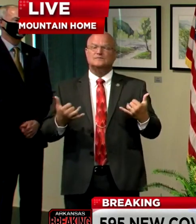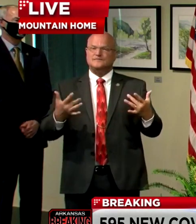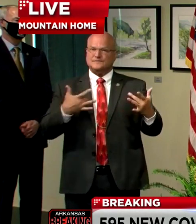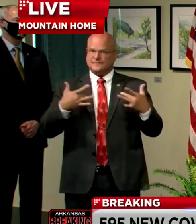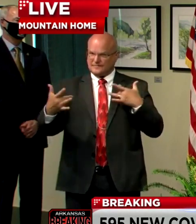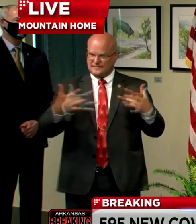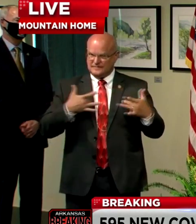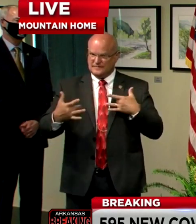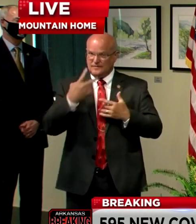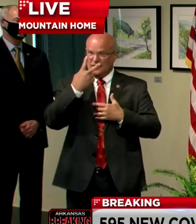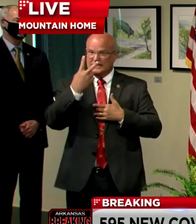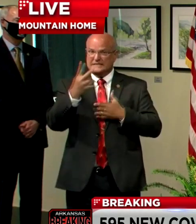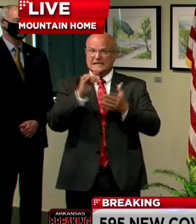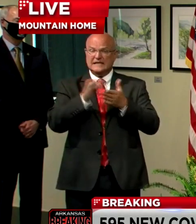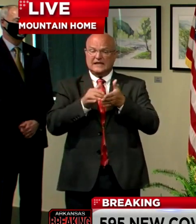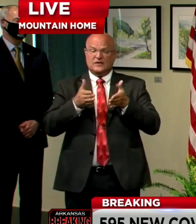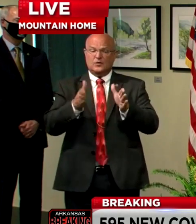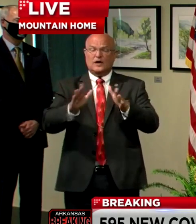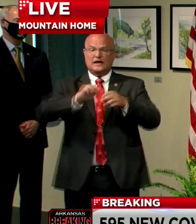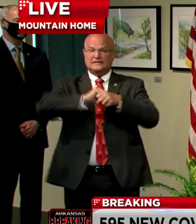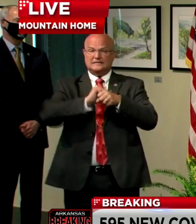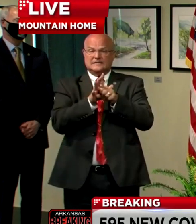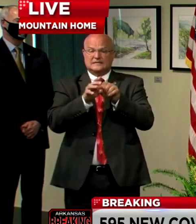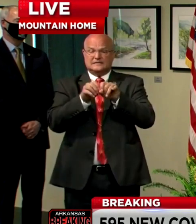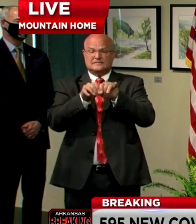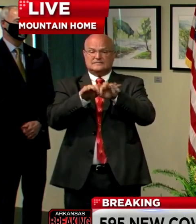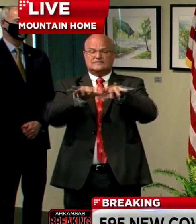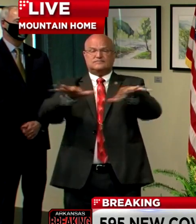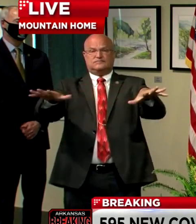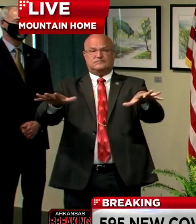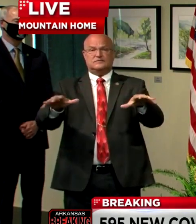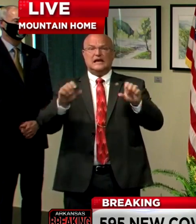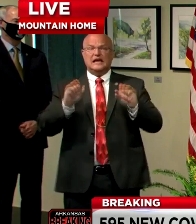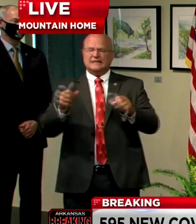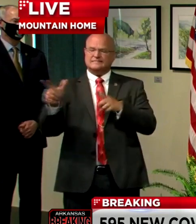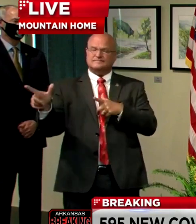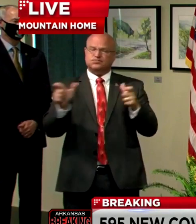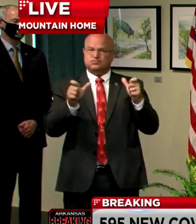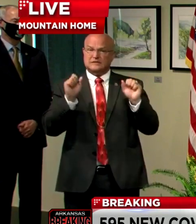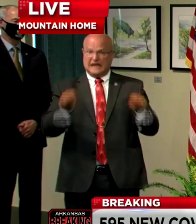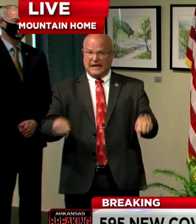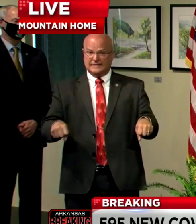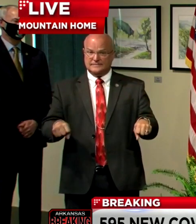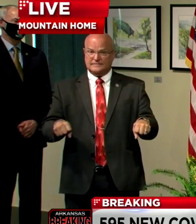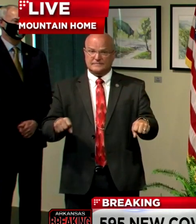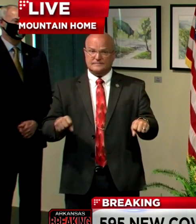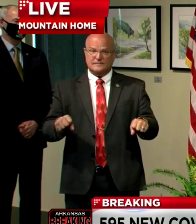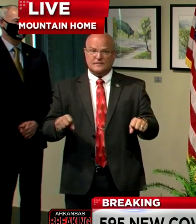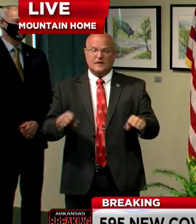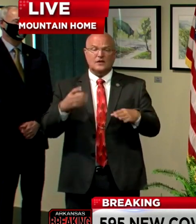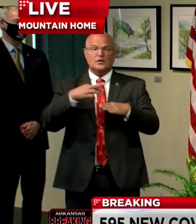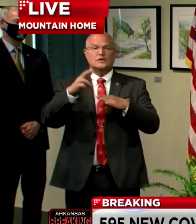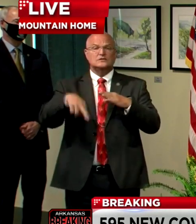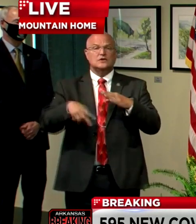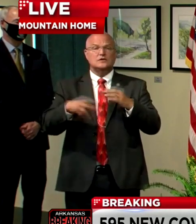BASED ON WHAT WE KNOW ABOUT THE VIRUS, HOW IT SPREADS AND THE CONDITIONS AS THEY EXIST NOW SO IT IS VERY CONCERNING TO SEE